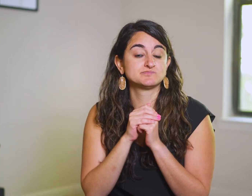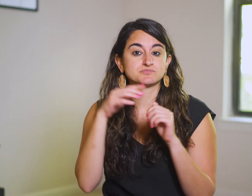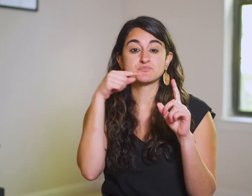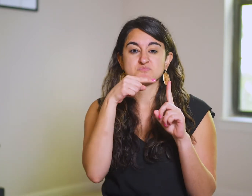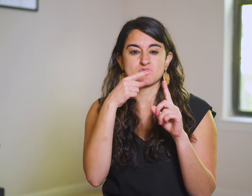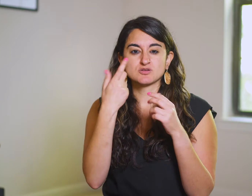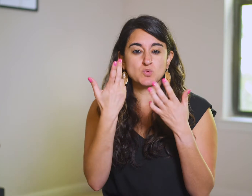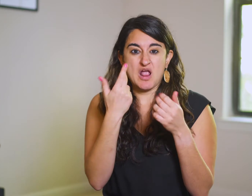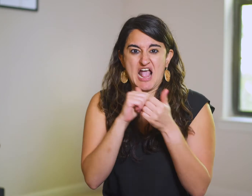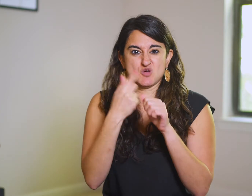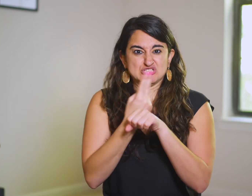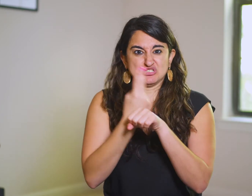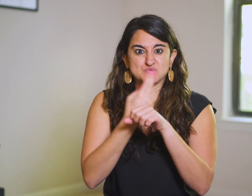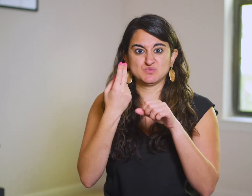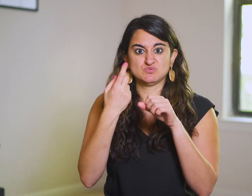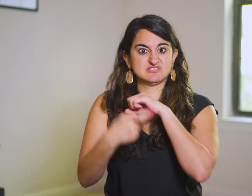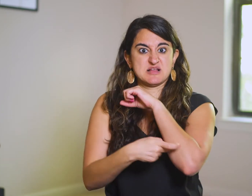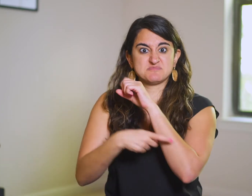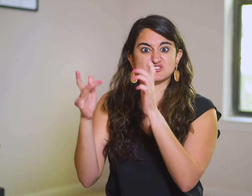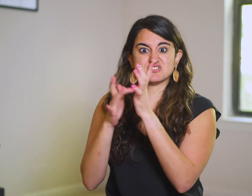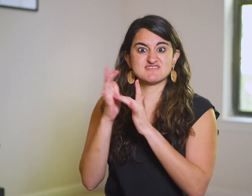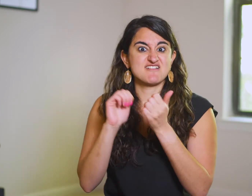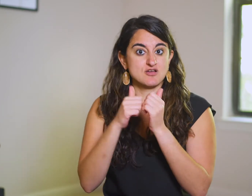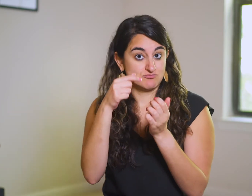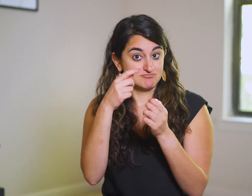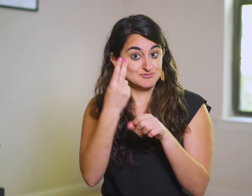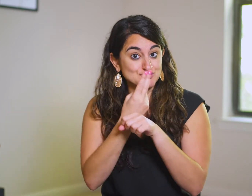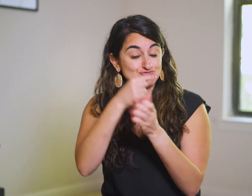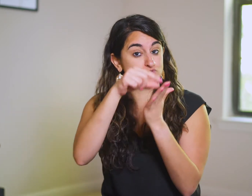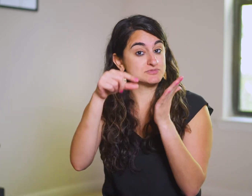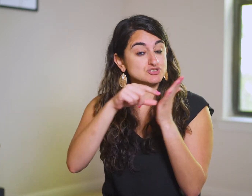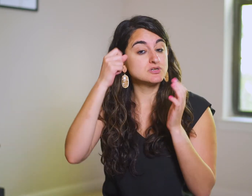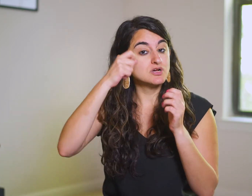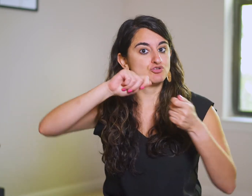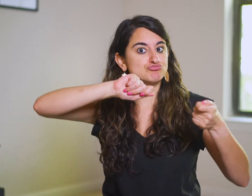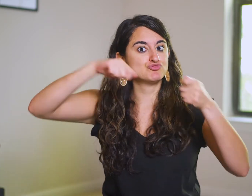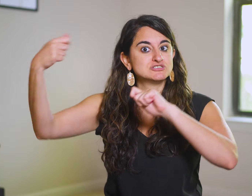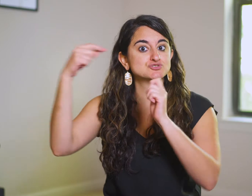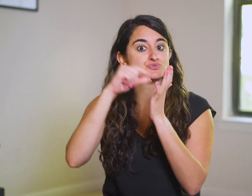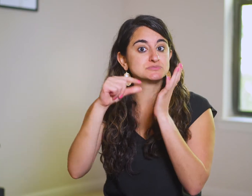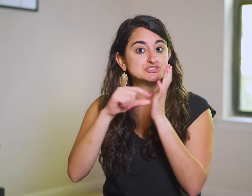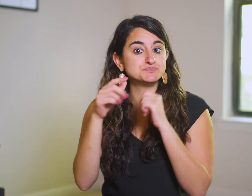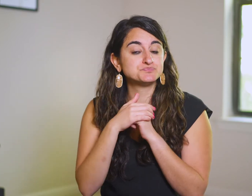The enemy’s weapon of choice is scripture—twisted scripture.